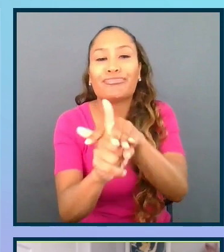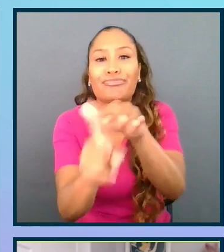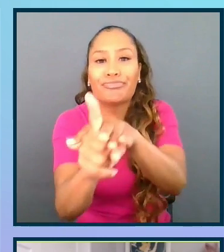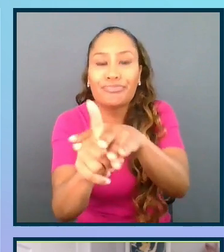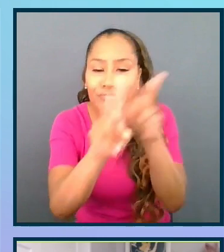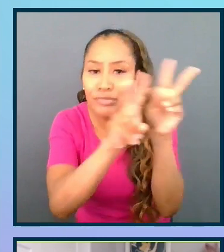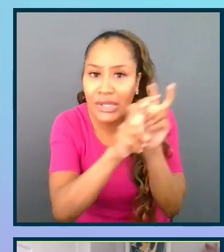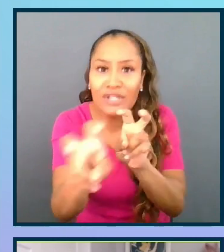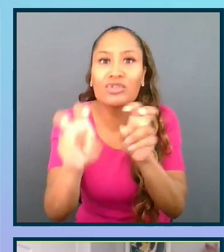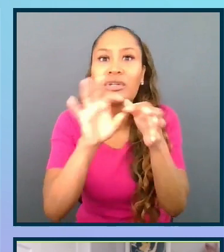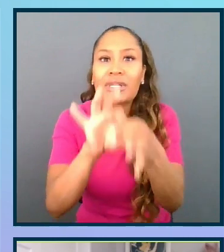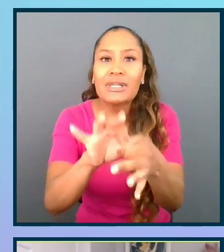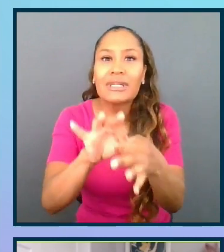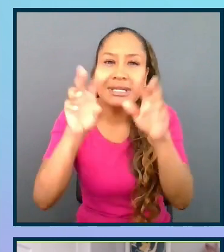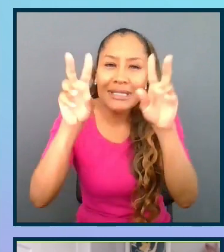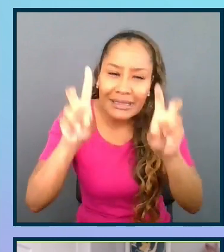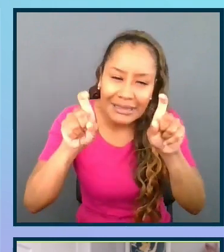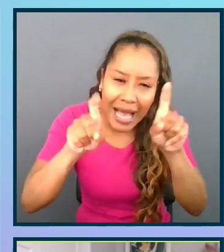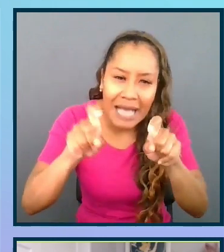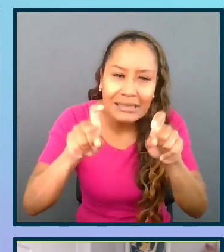in testing and development first.